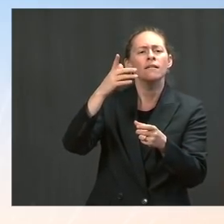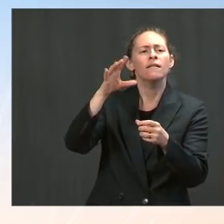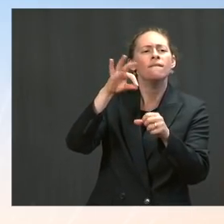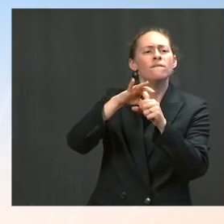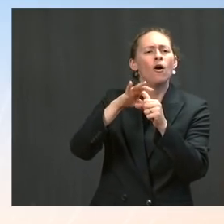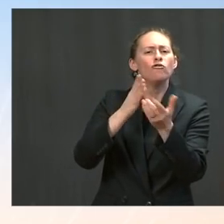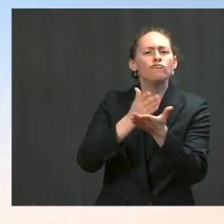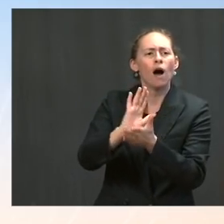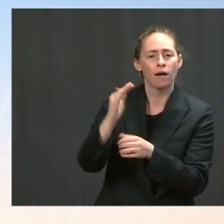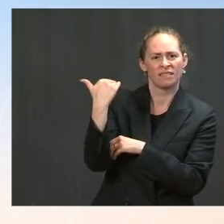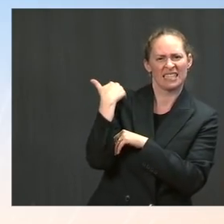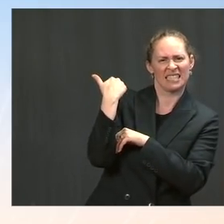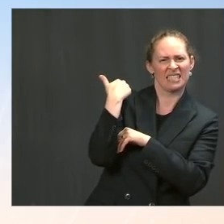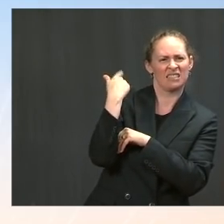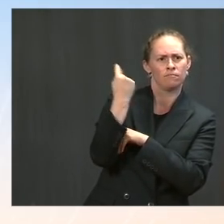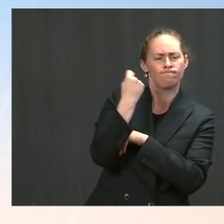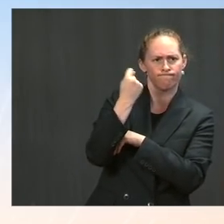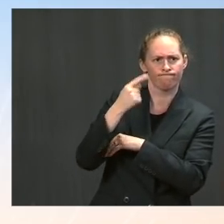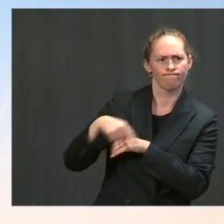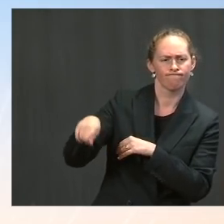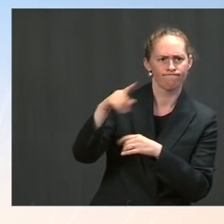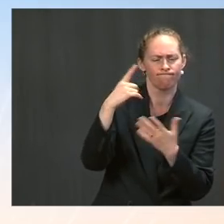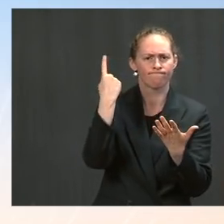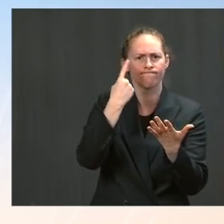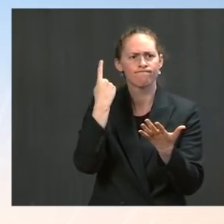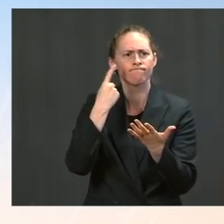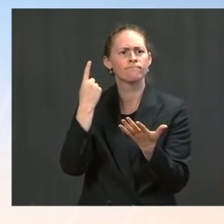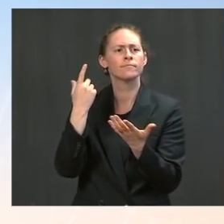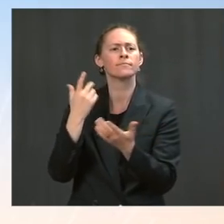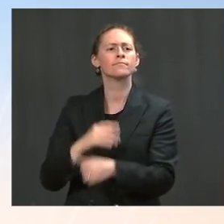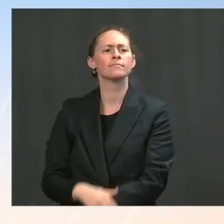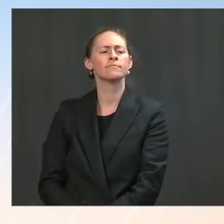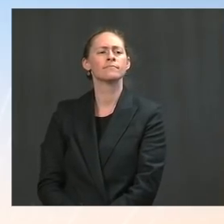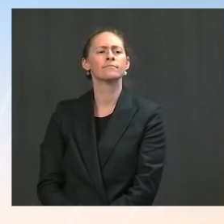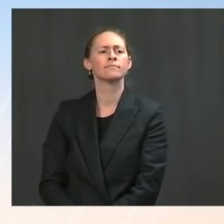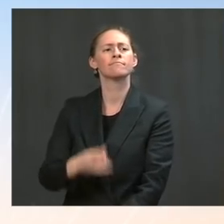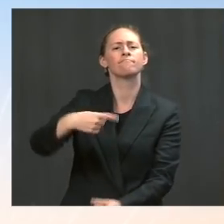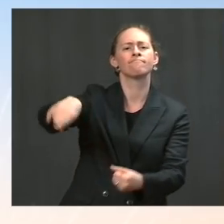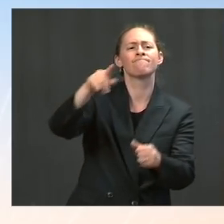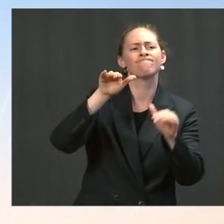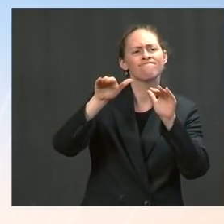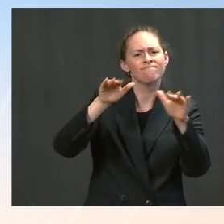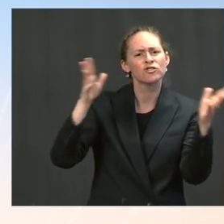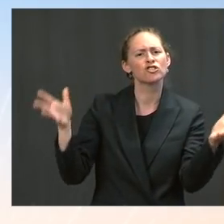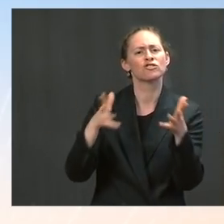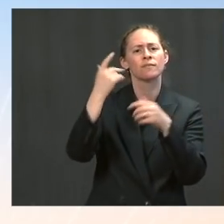he called for activists to act on the issue of voting rights. What did he mean by that?